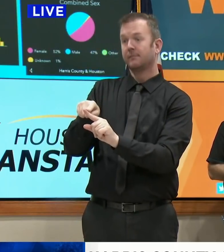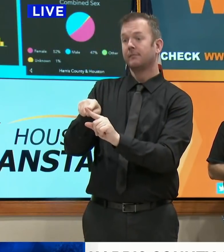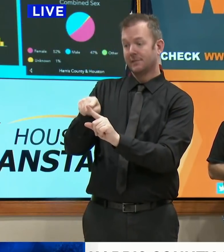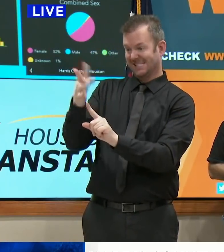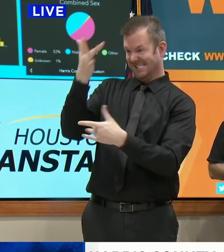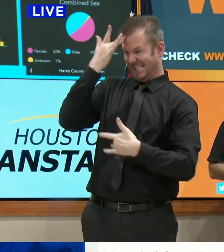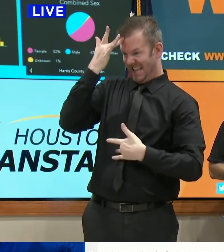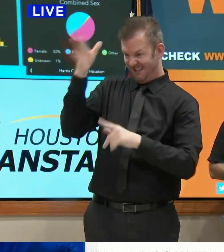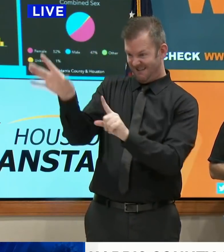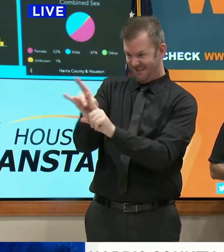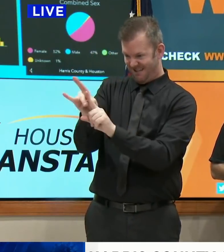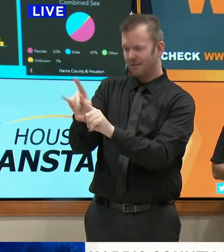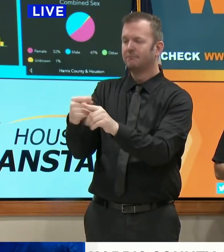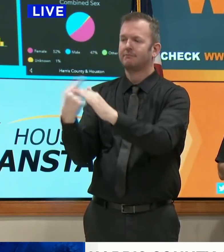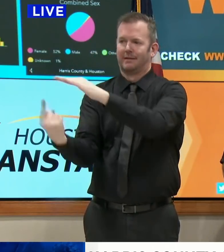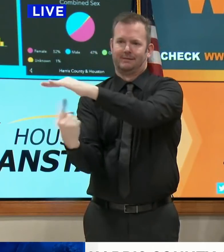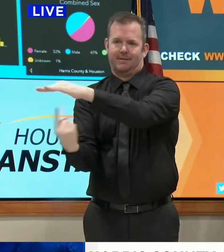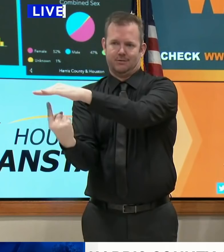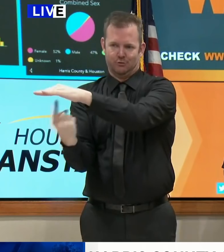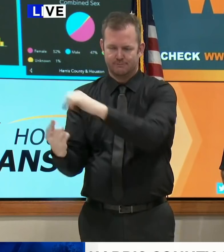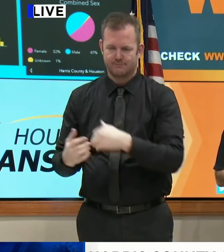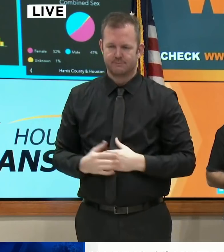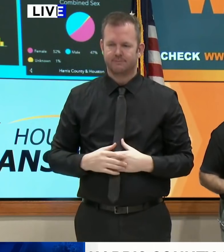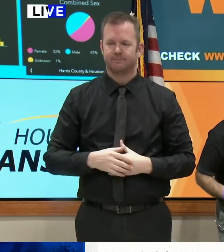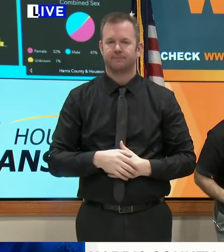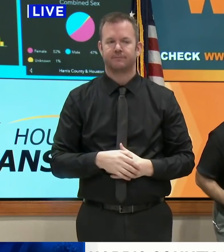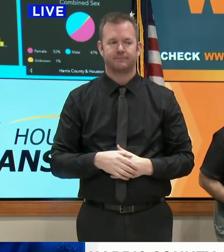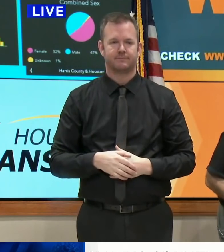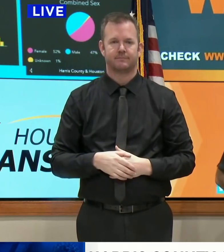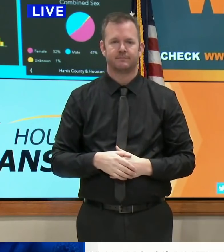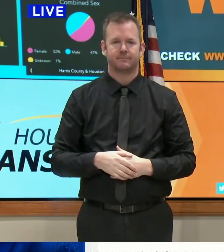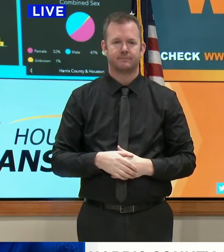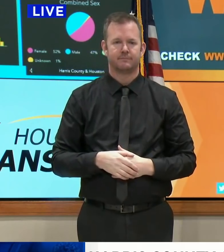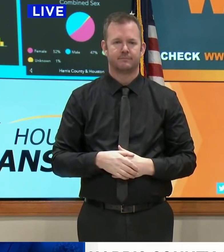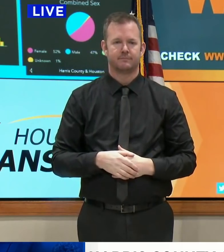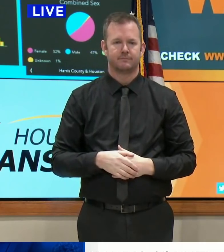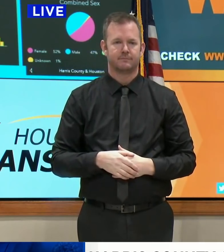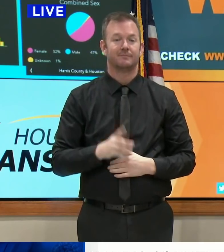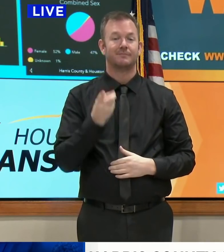are in the lead. We urge the resources we do have resources we do have so that we can identify and so that we can identify and isolate folks as they get sick isolate folks as they get sick that we can’t do that if we that we can’t do that if we have too have too